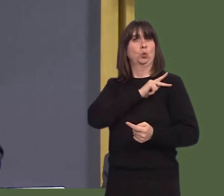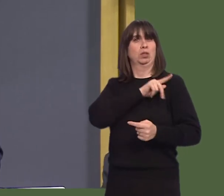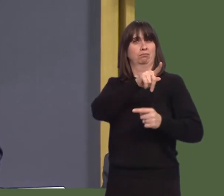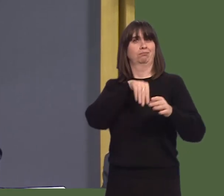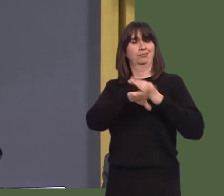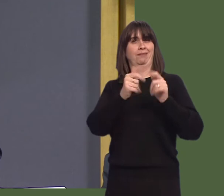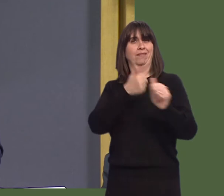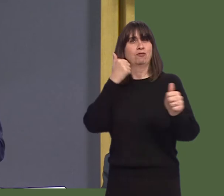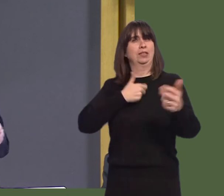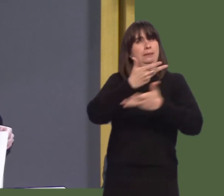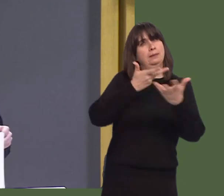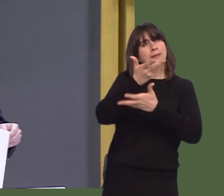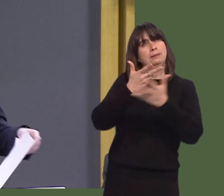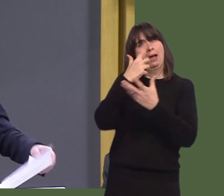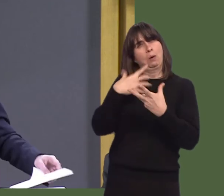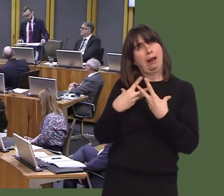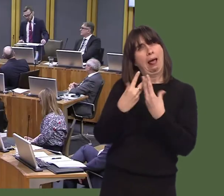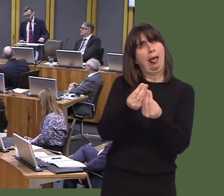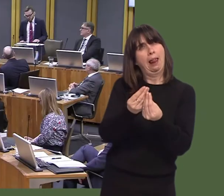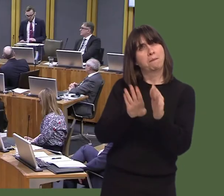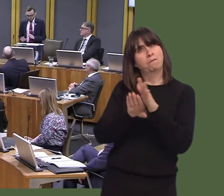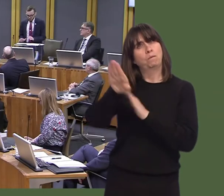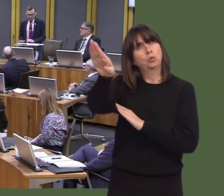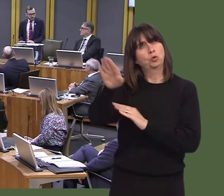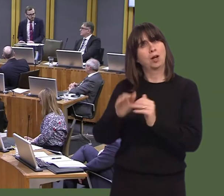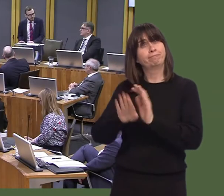to do the same; perhaps they might learn something.